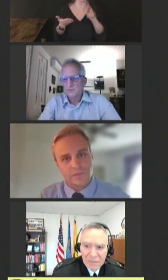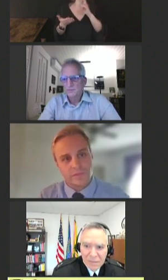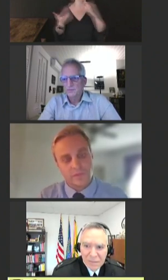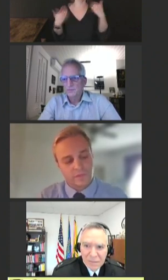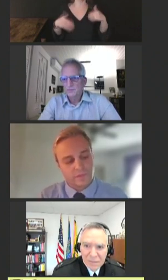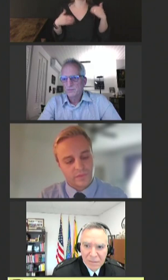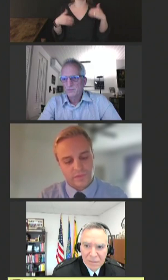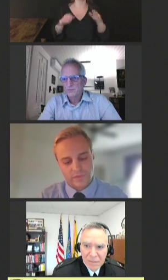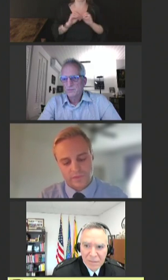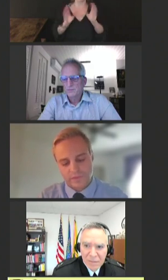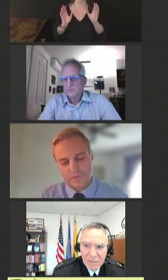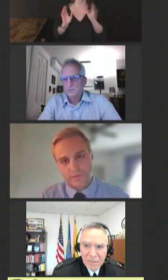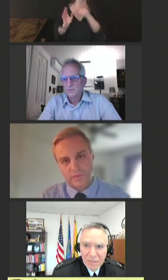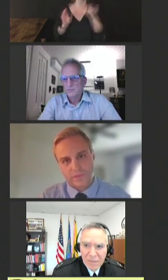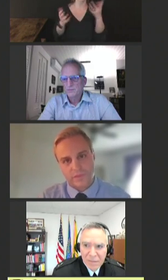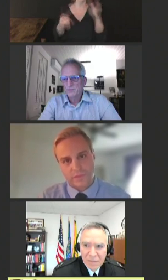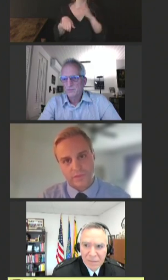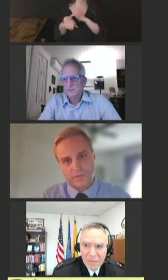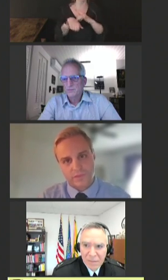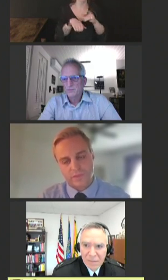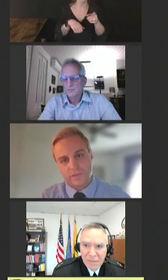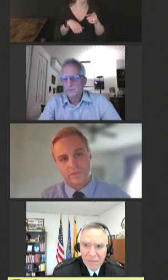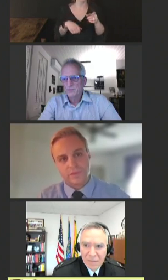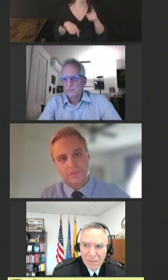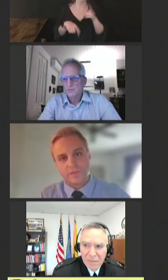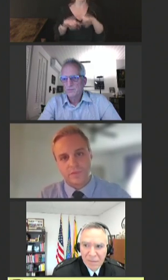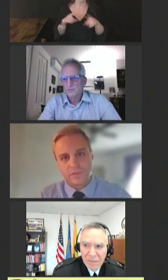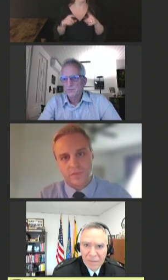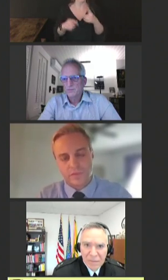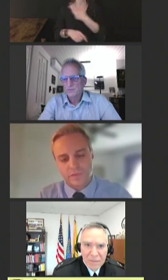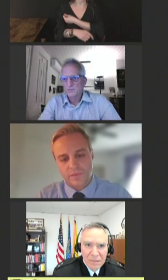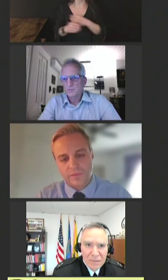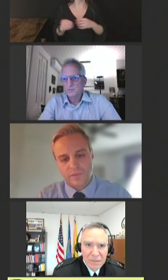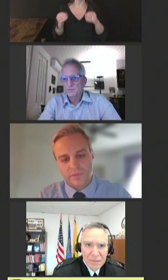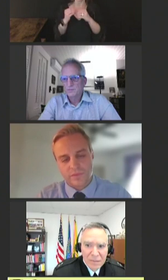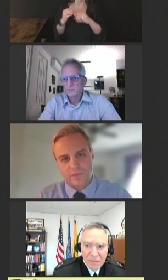maybe, like, things that are more durable to enhance uptick among the population, because